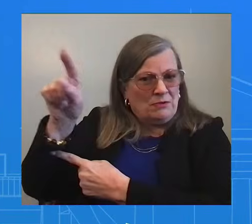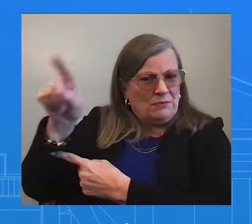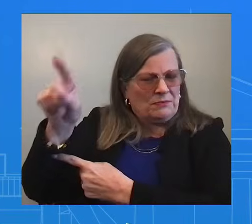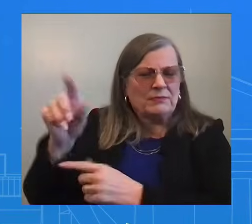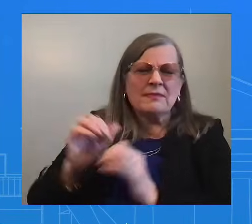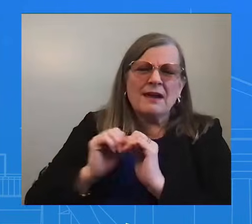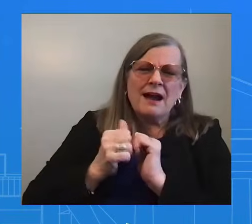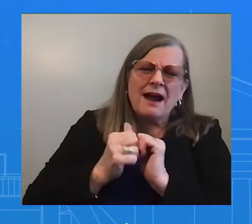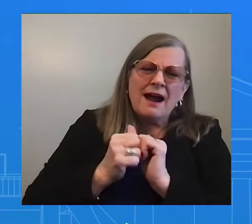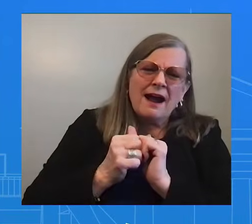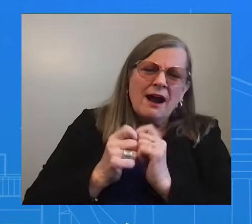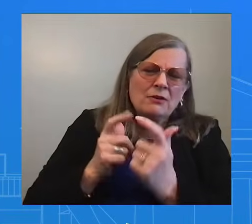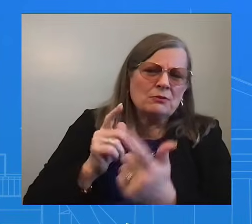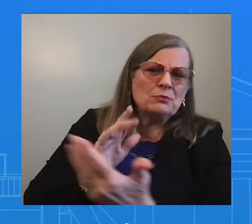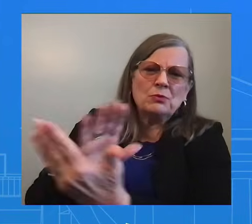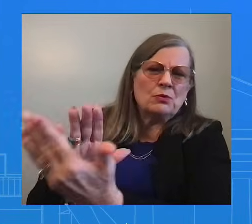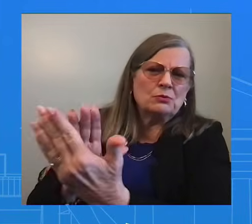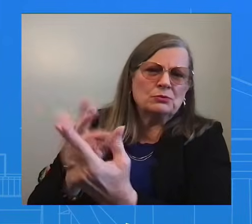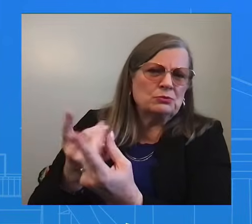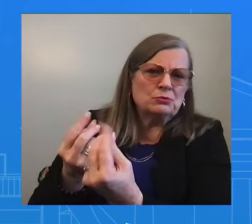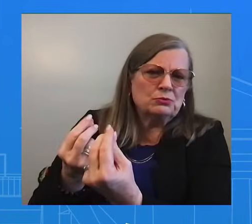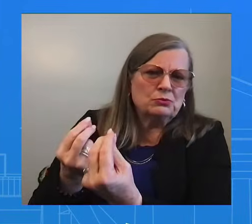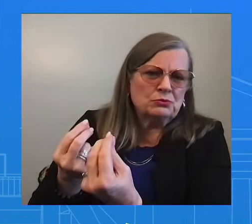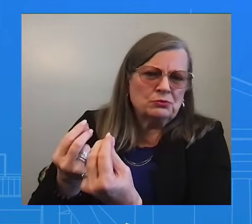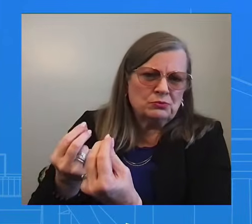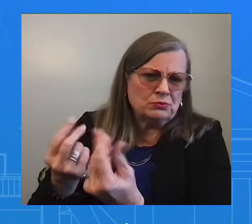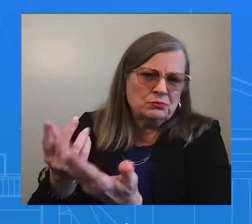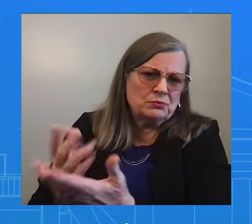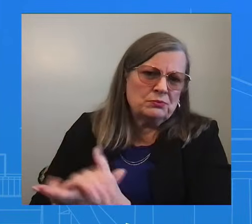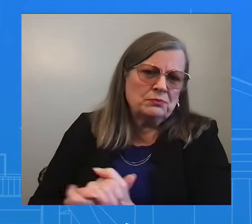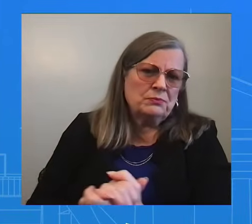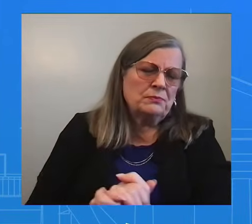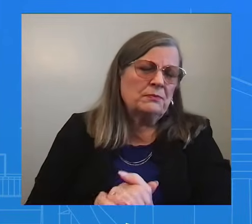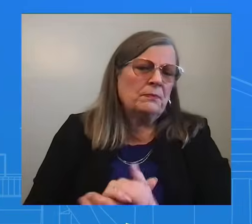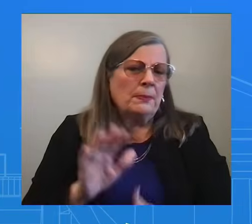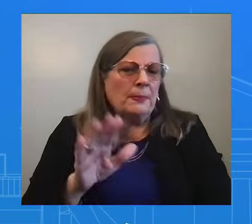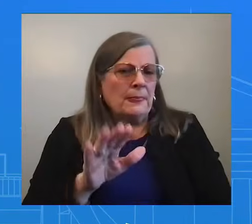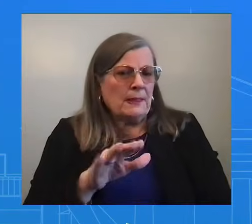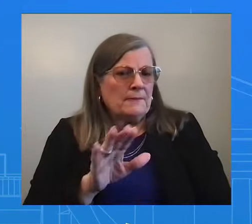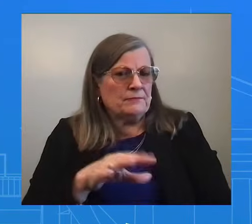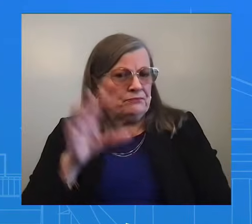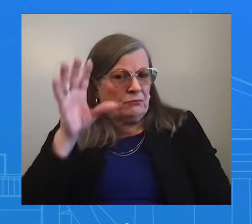The Press: Thank you, Admirable [Admiral]. Has President Biden seen photos and videos from the past week